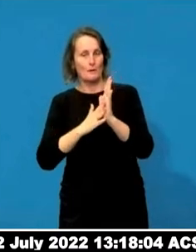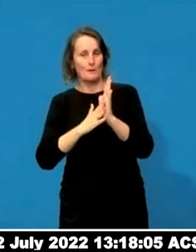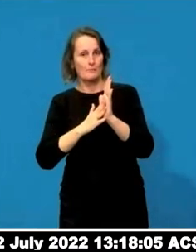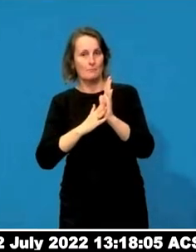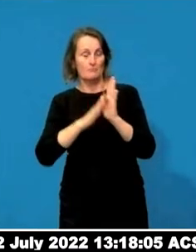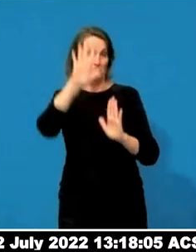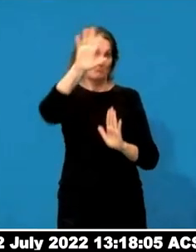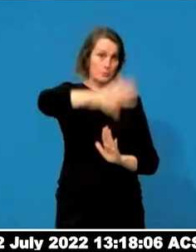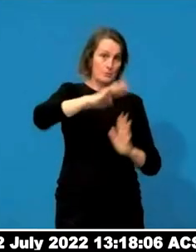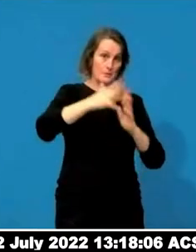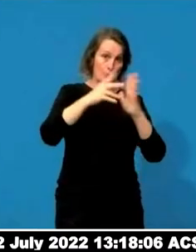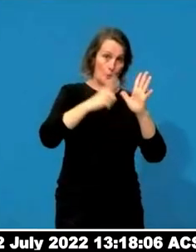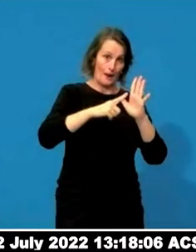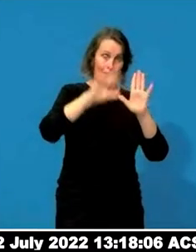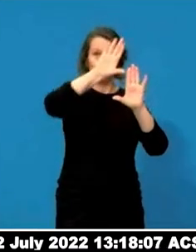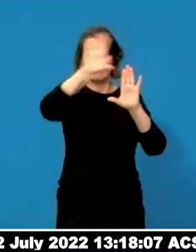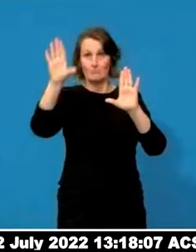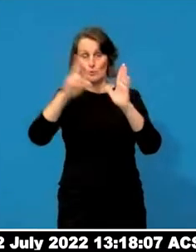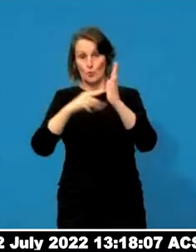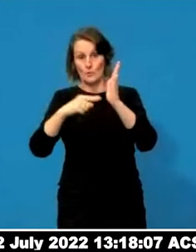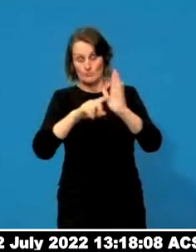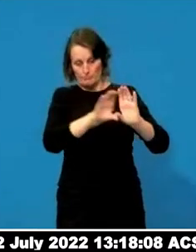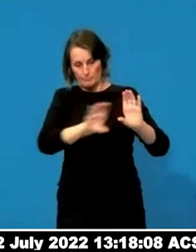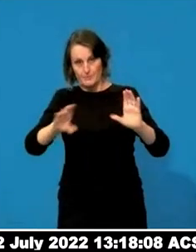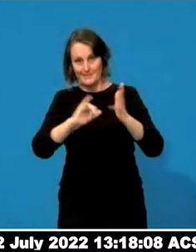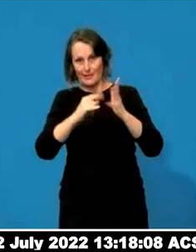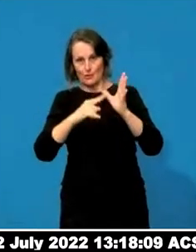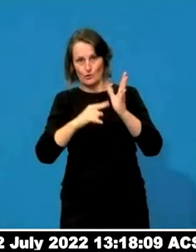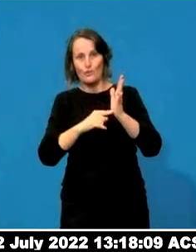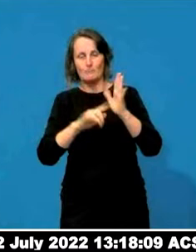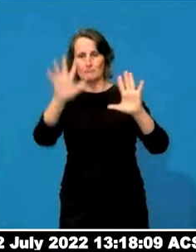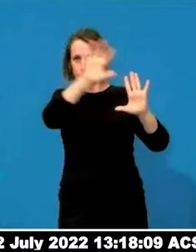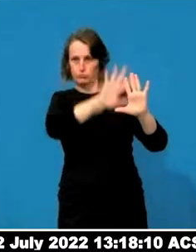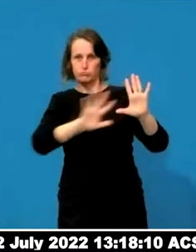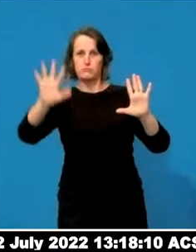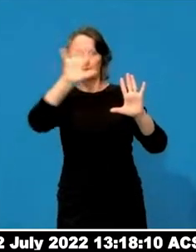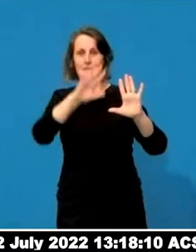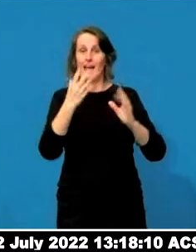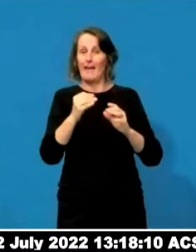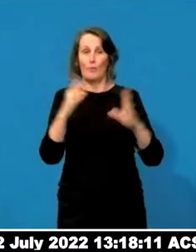and the Northern Territory. The region has a population of about 6000 people,